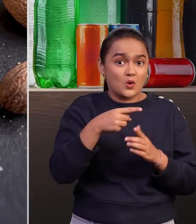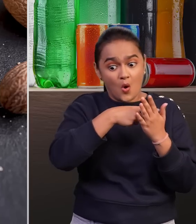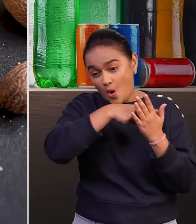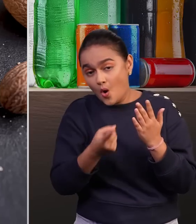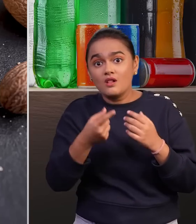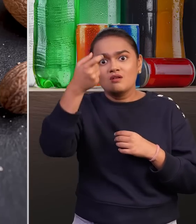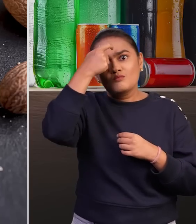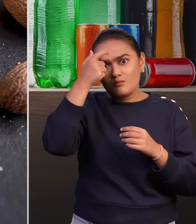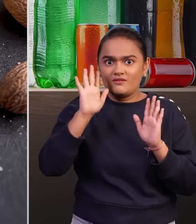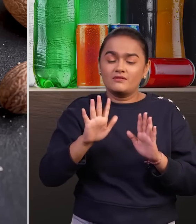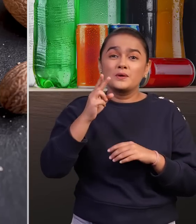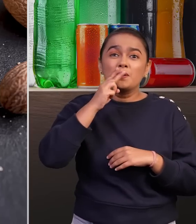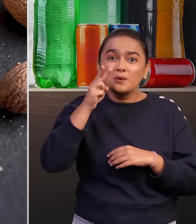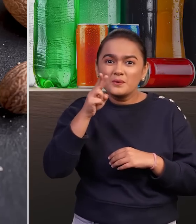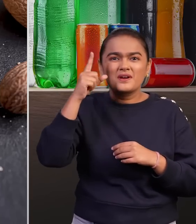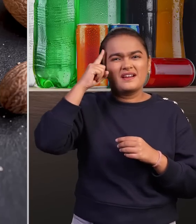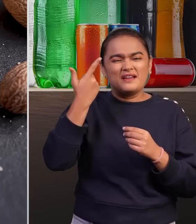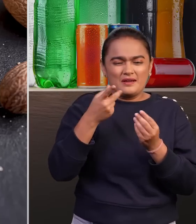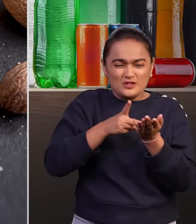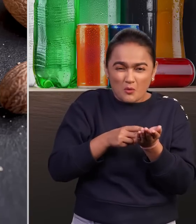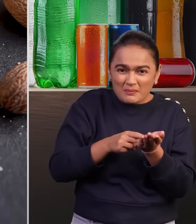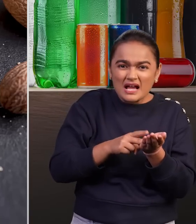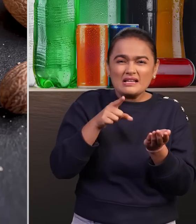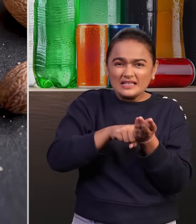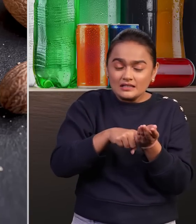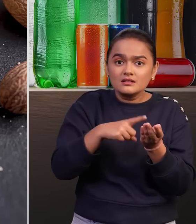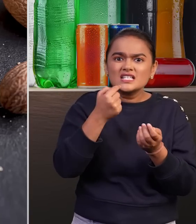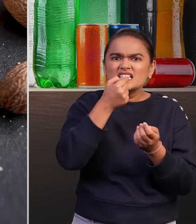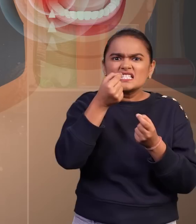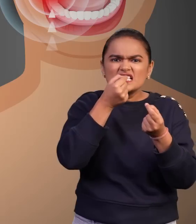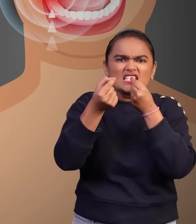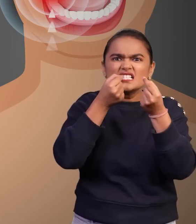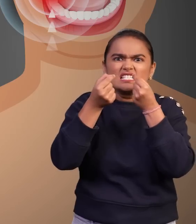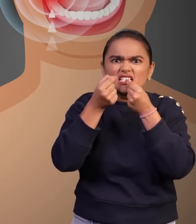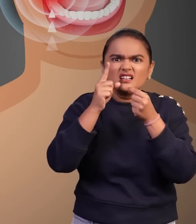All of them harm the teeth. Smoking, tobacco and supari can stain your teeth,